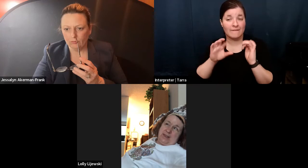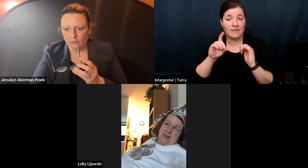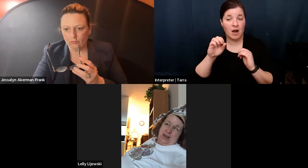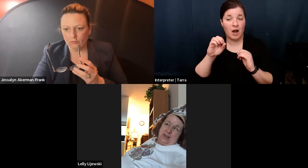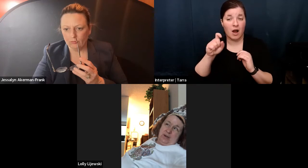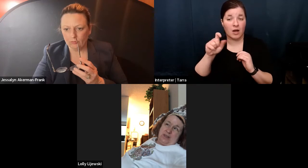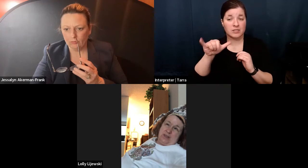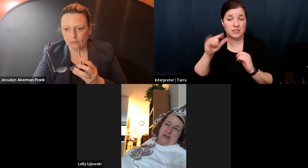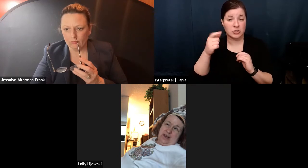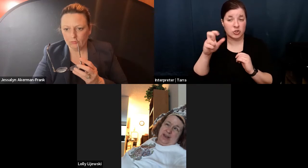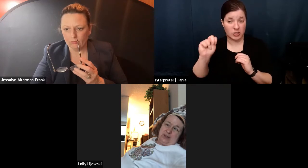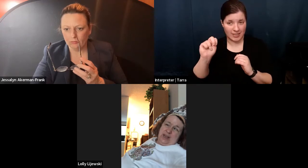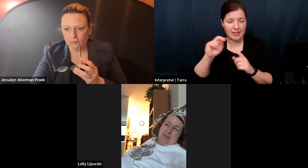I was diagnosed early as a baby with what they thought was a lack of oxygen.